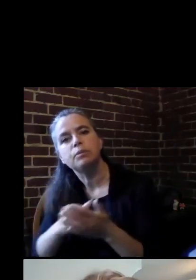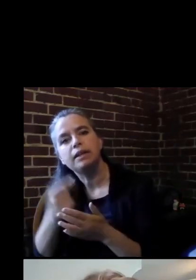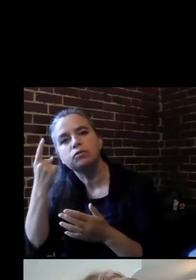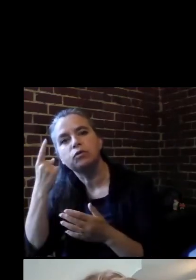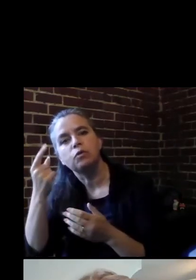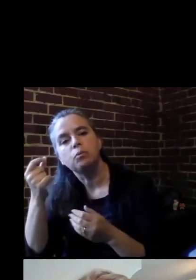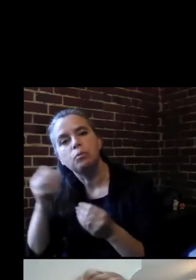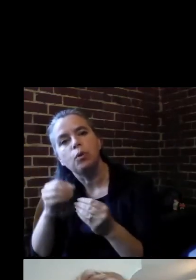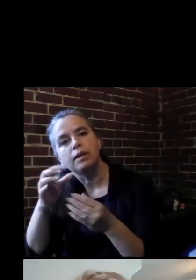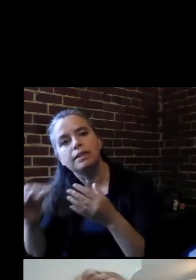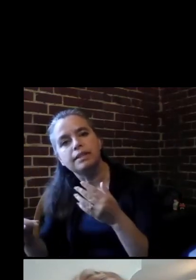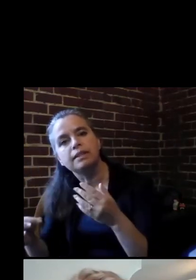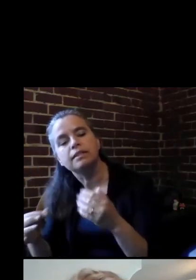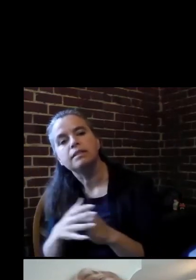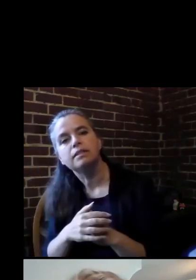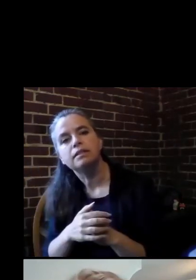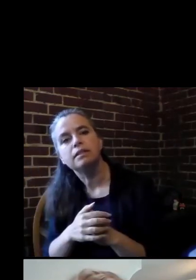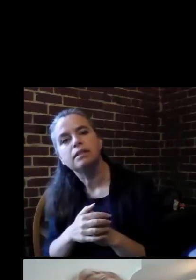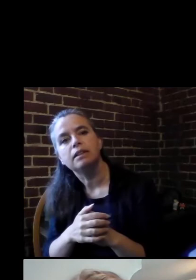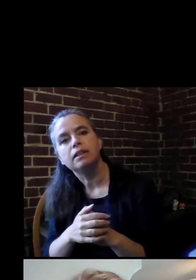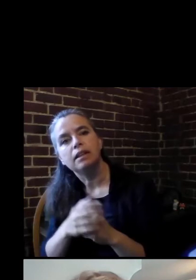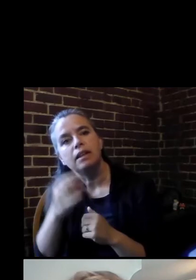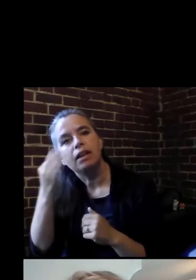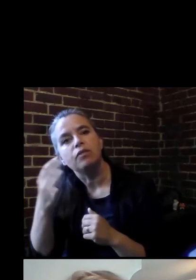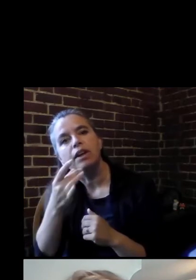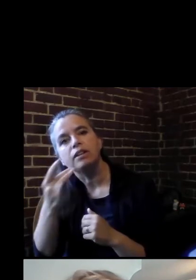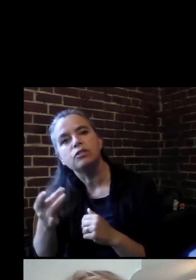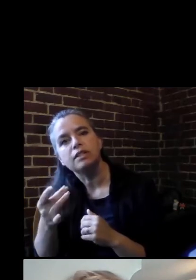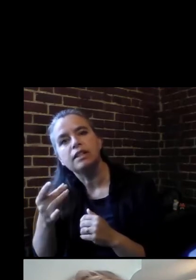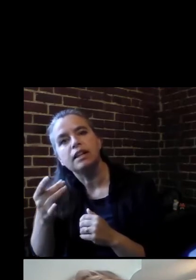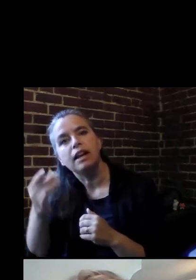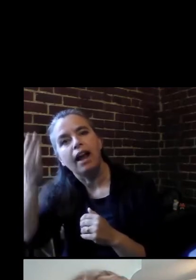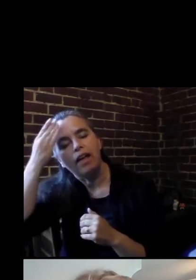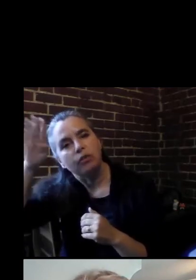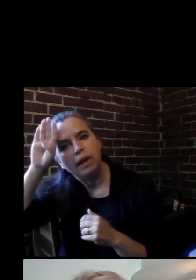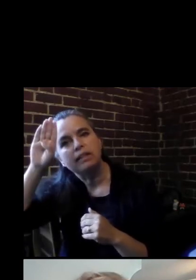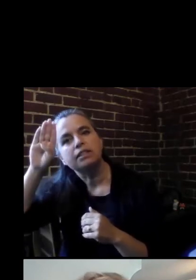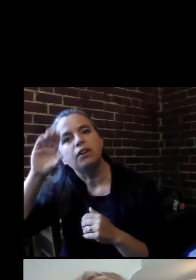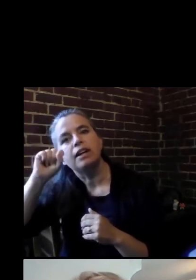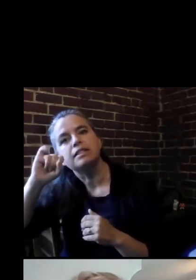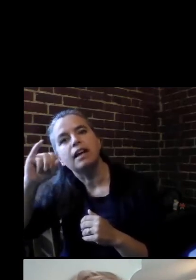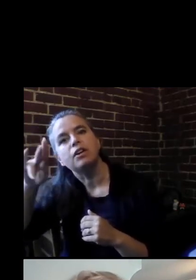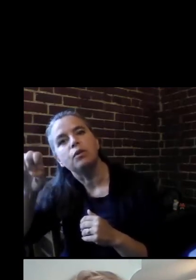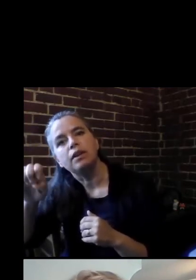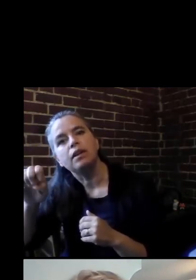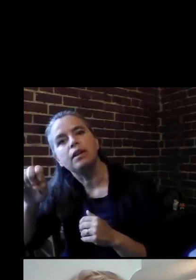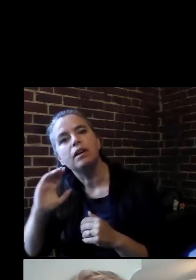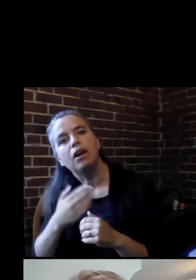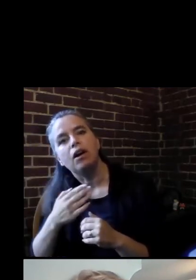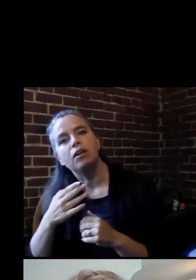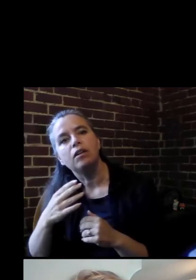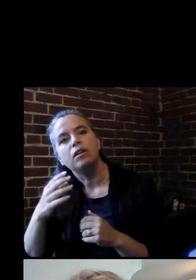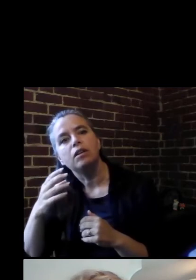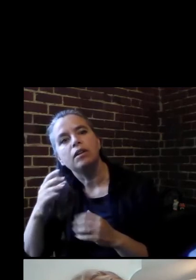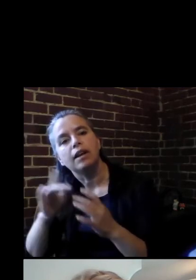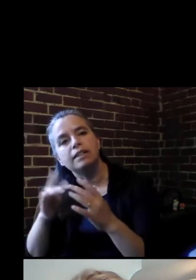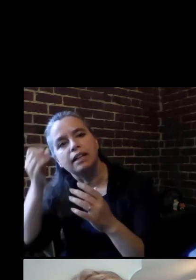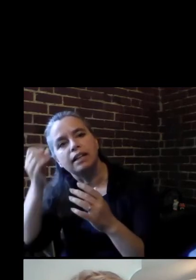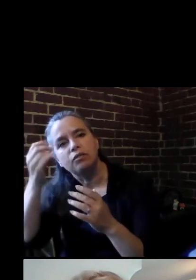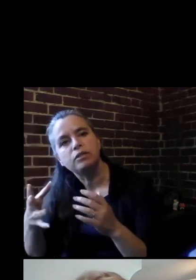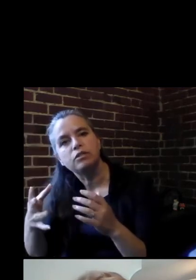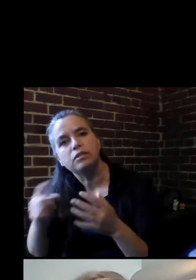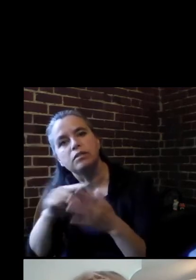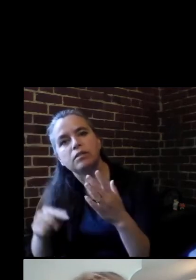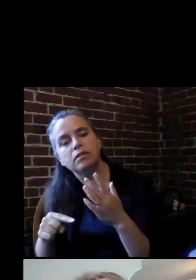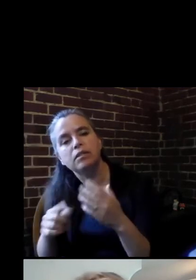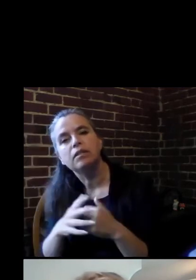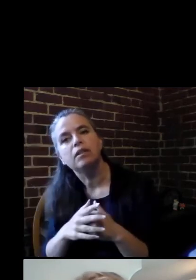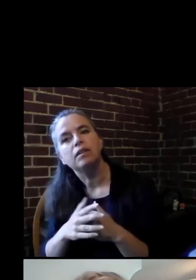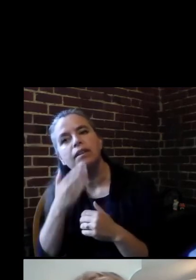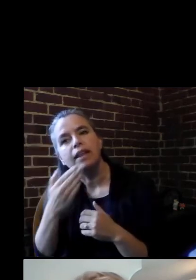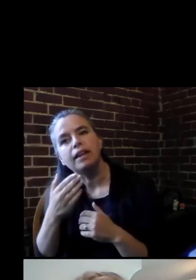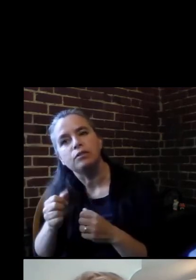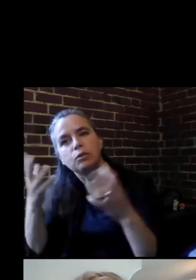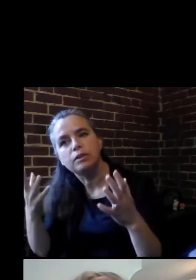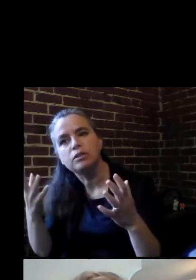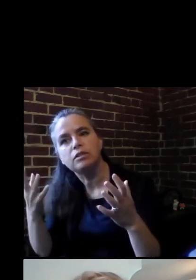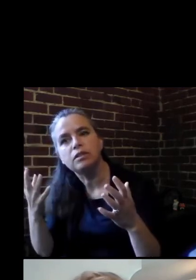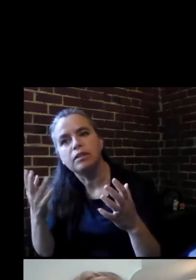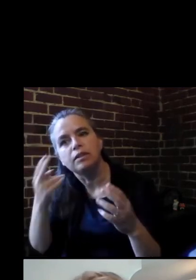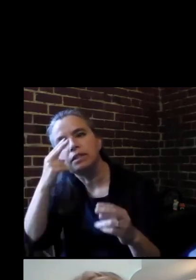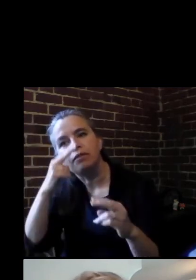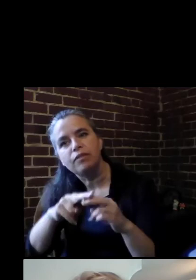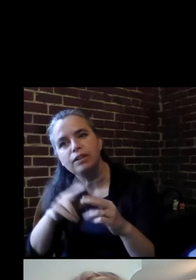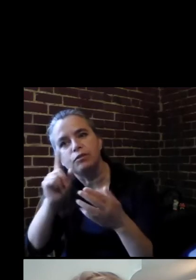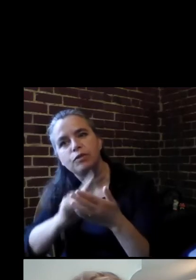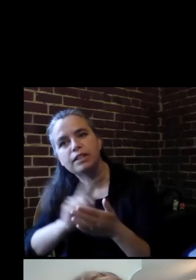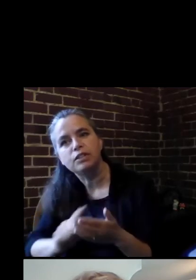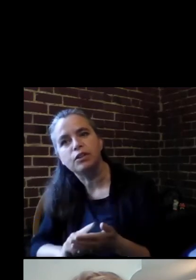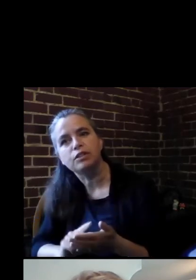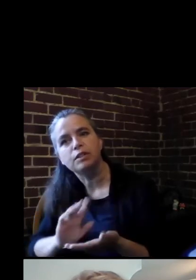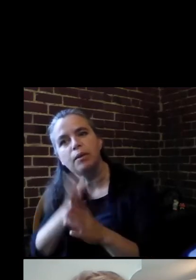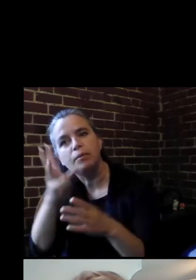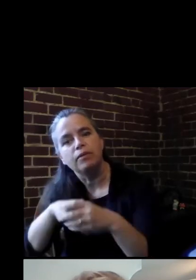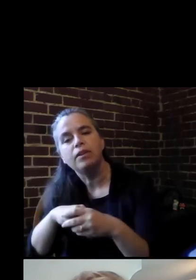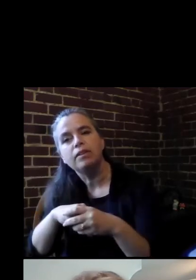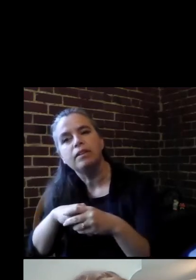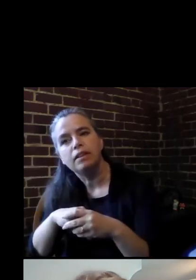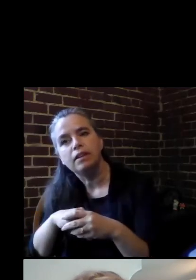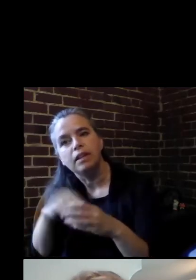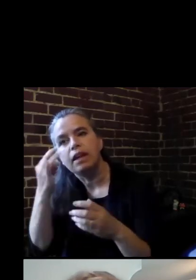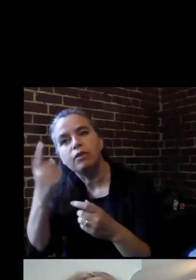And that's, you know, if you are interested in anthropology, SIUE, here's our social media and contact information. Thank you so much. This was such a fun thing to research and be a part of. So if anyone has questions, let me know.